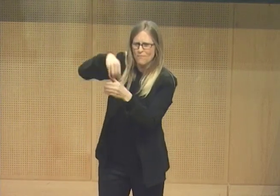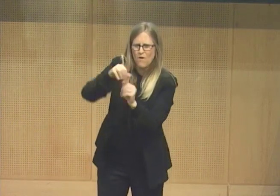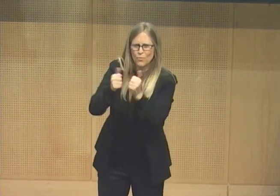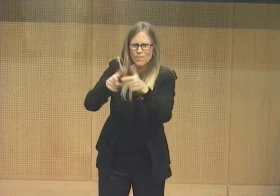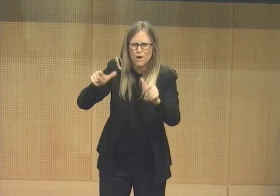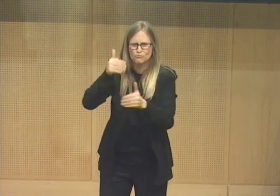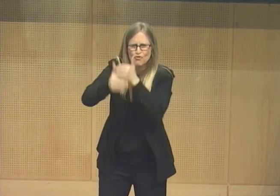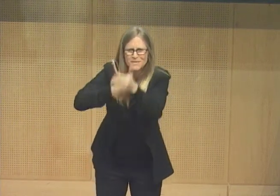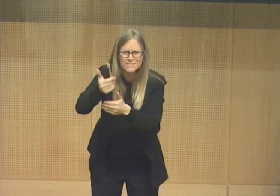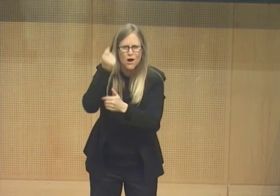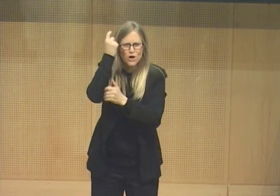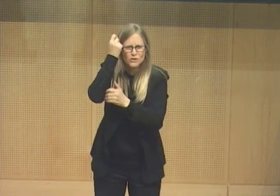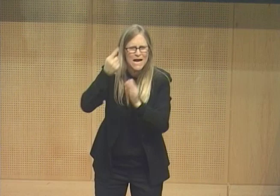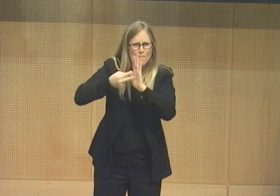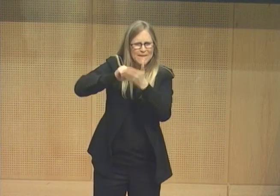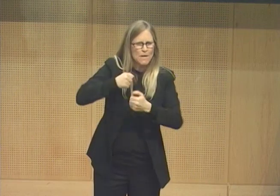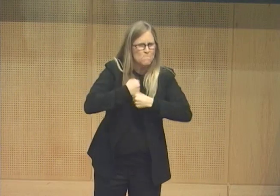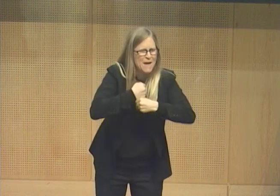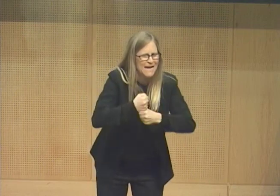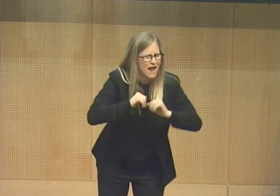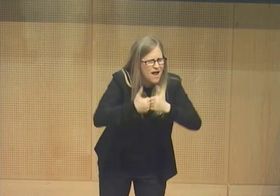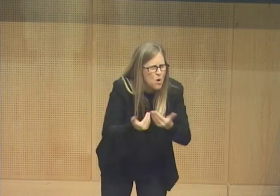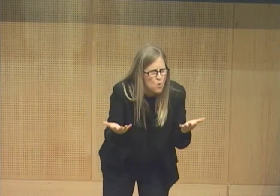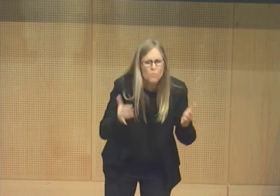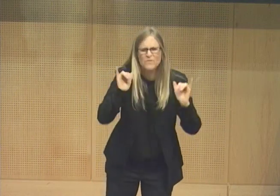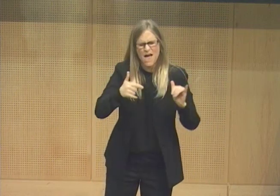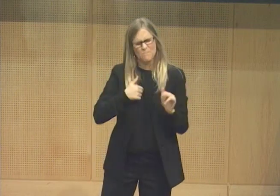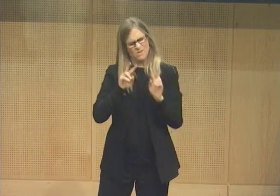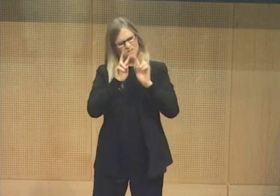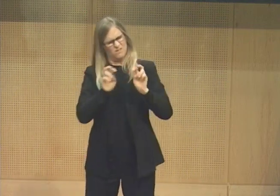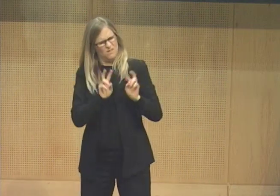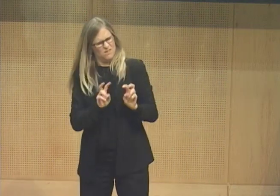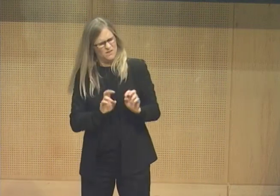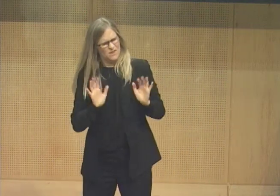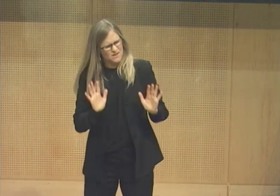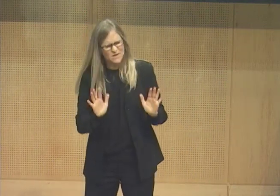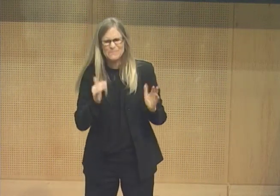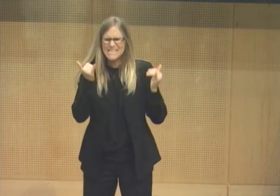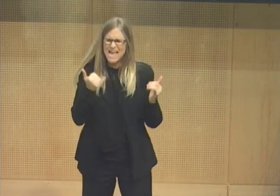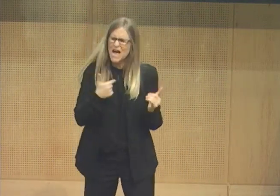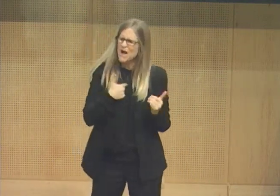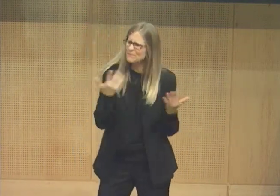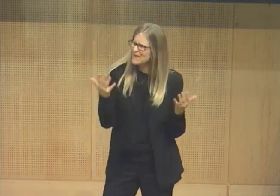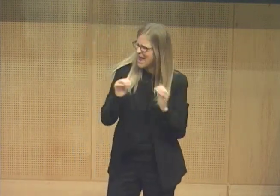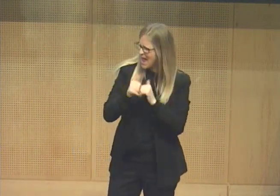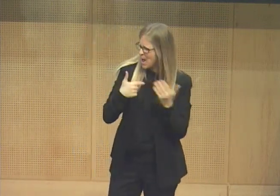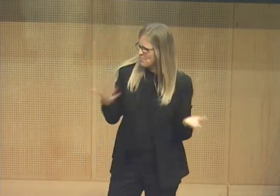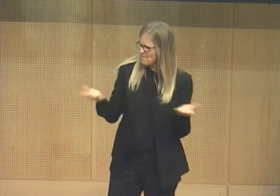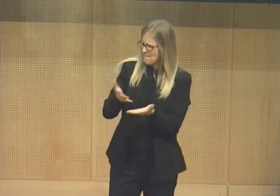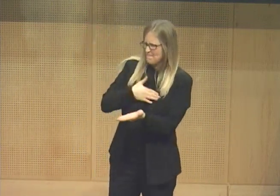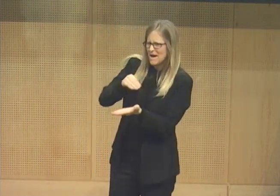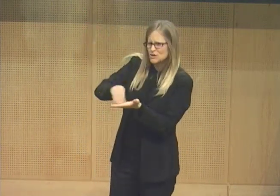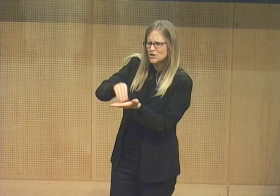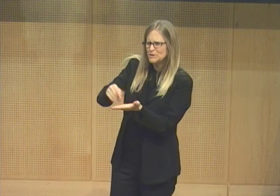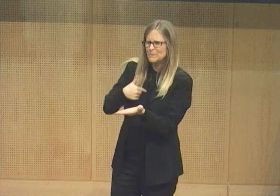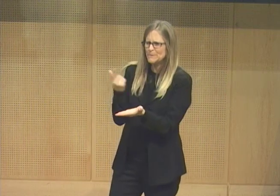in the language process. That fascinated me. I tried to think of a way